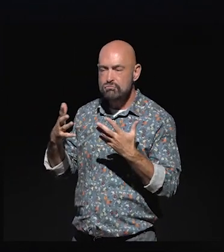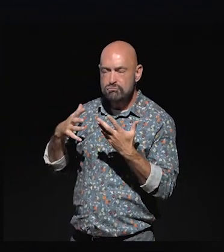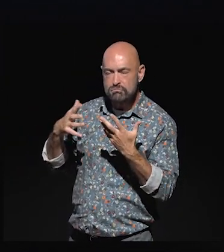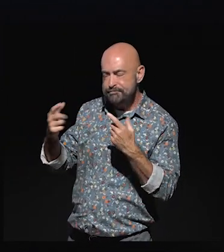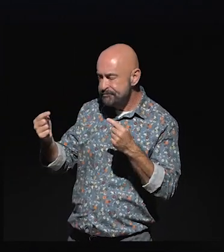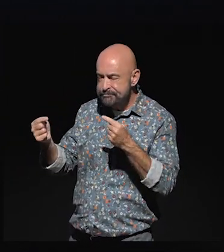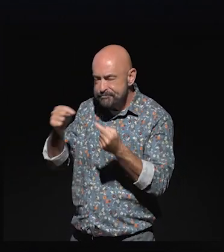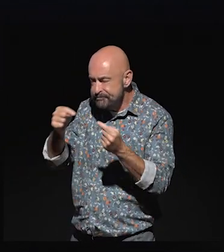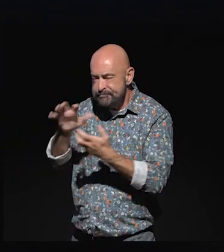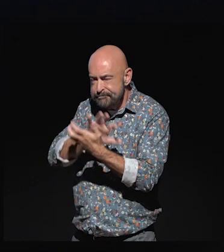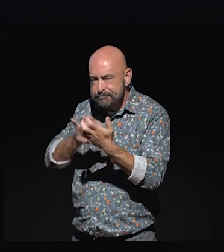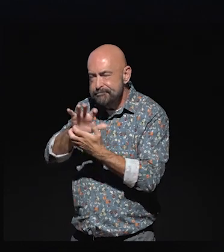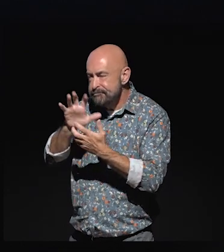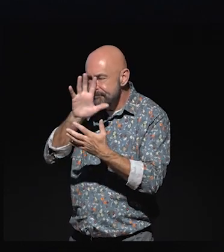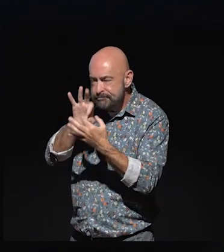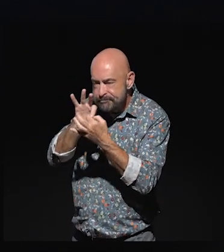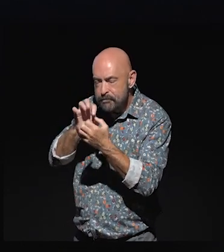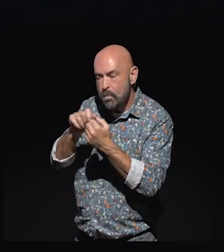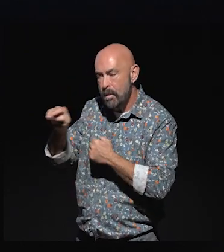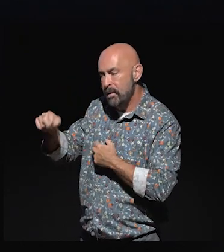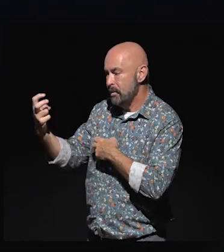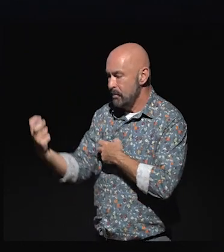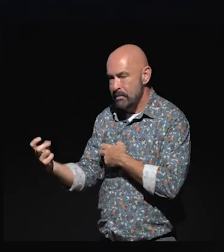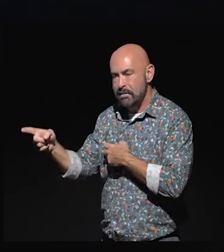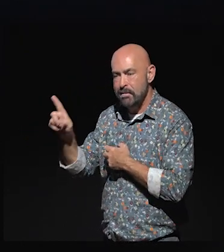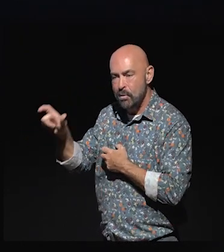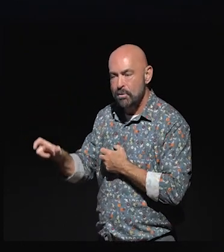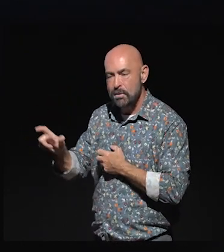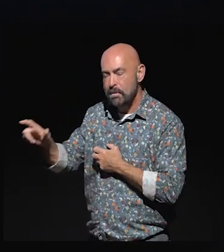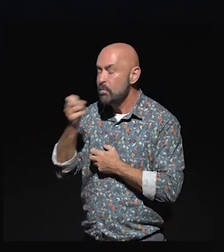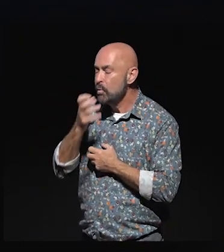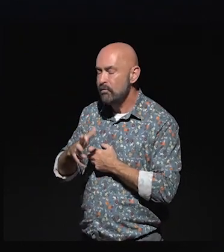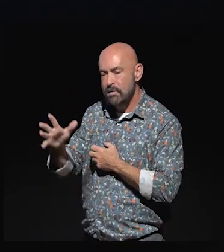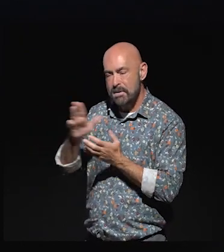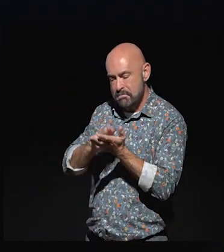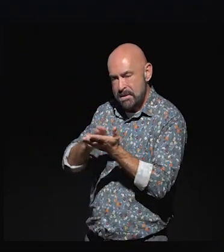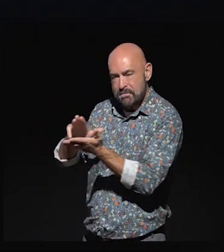difficult relationship with his sitter, the beautiful Madame Moitessier.